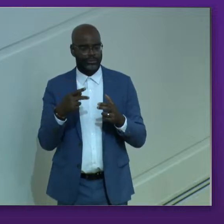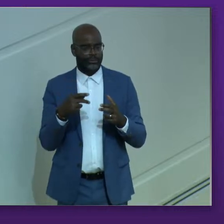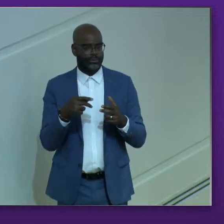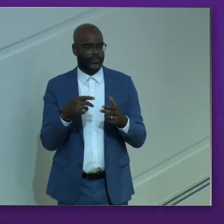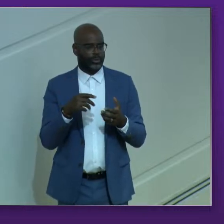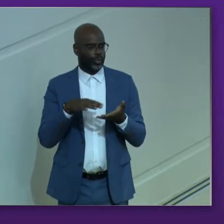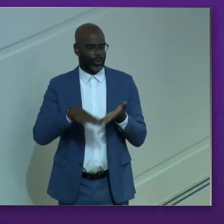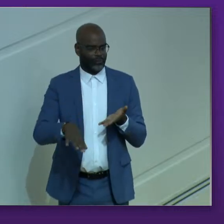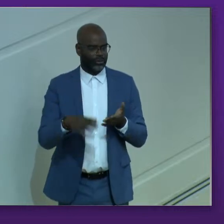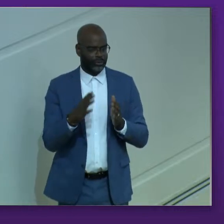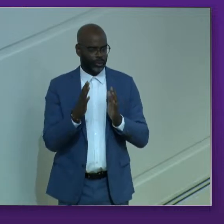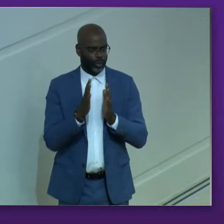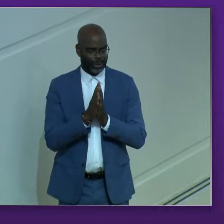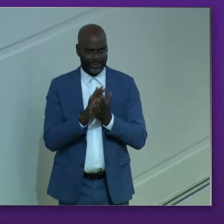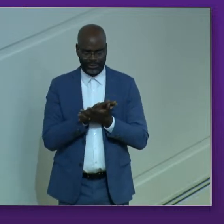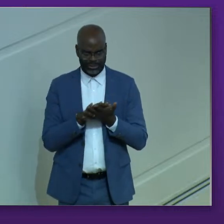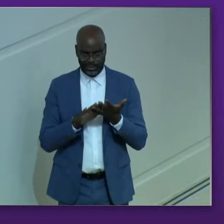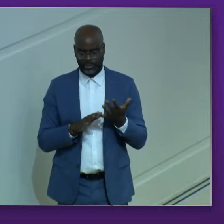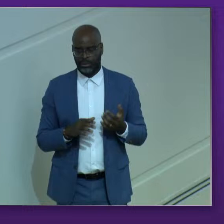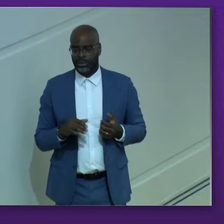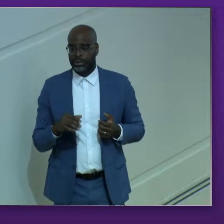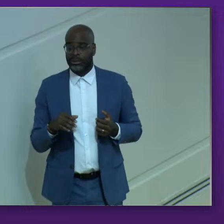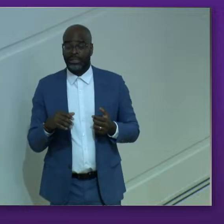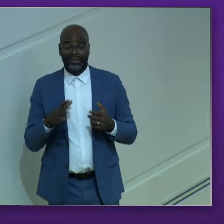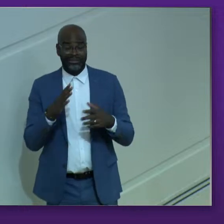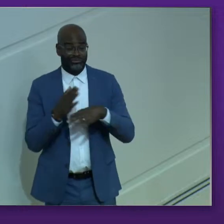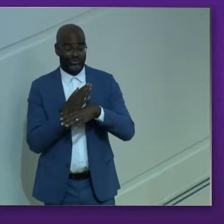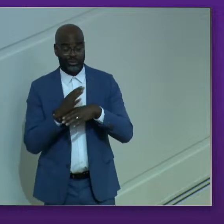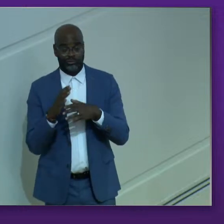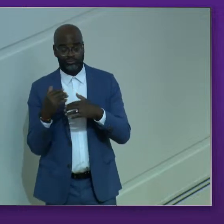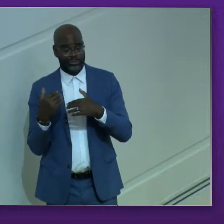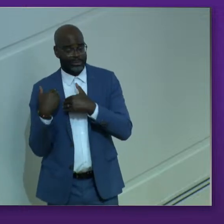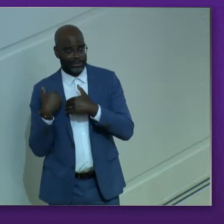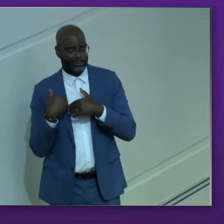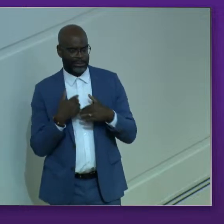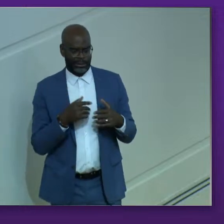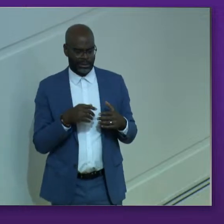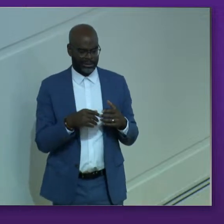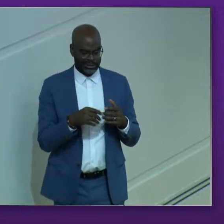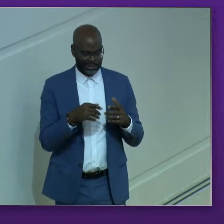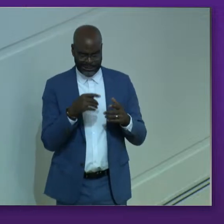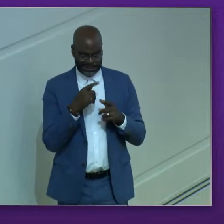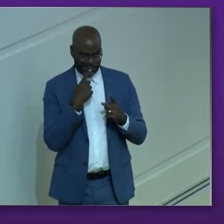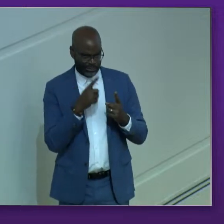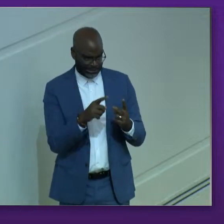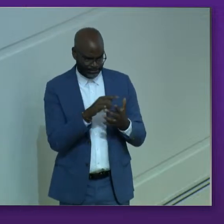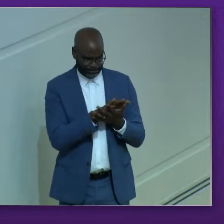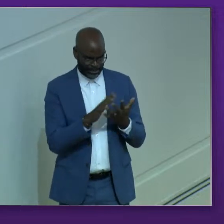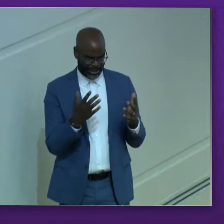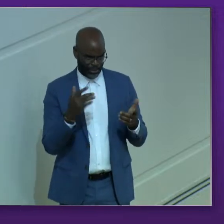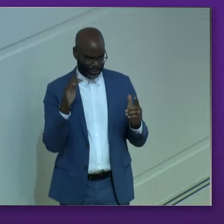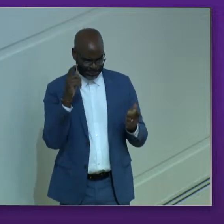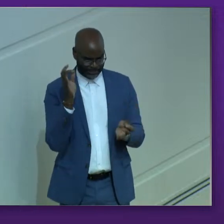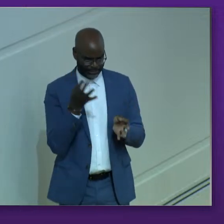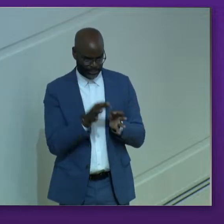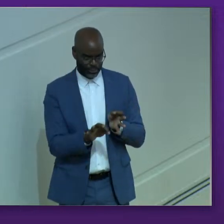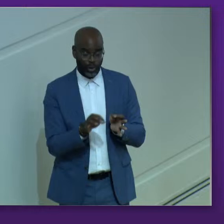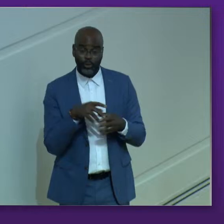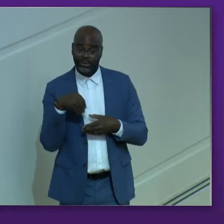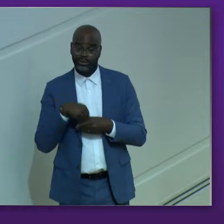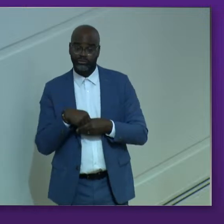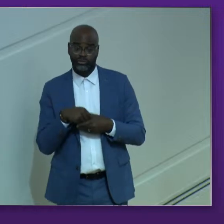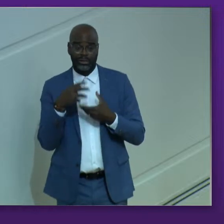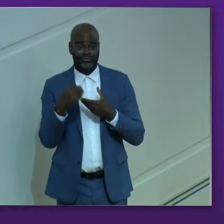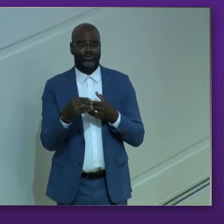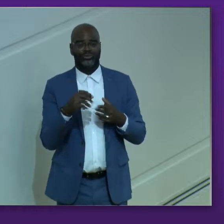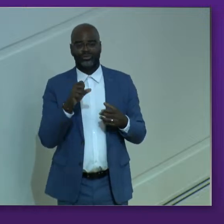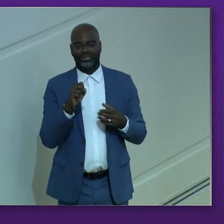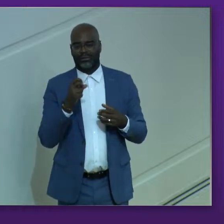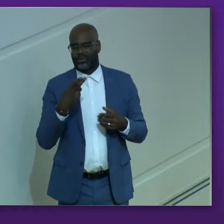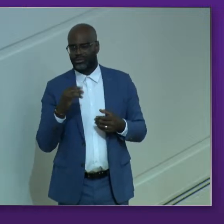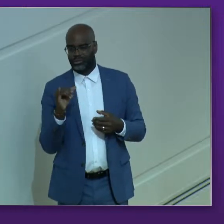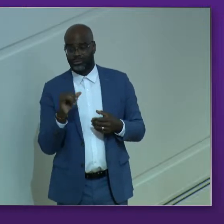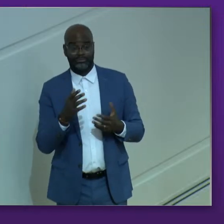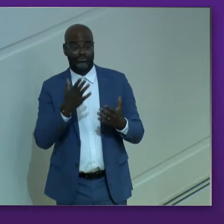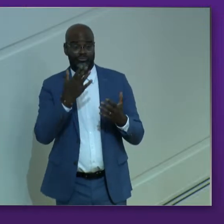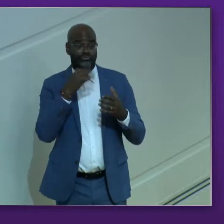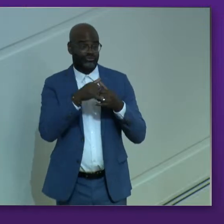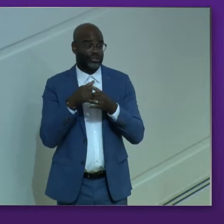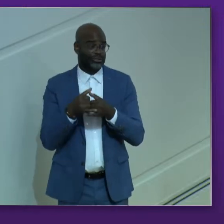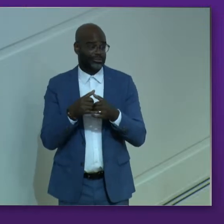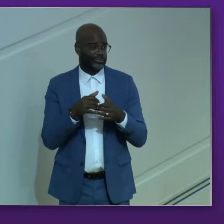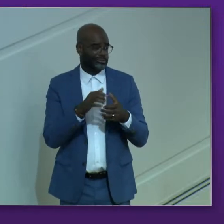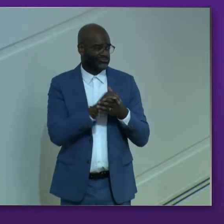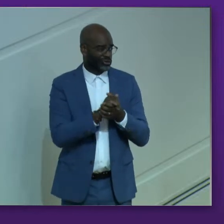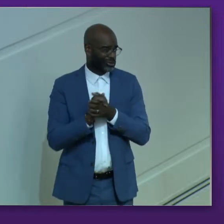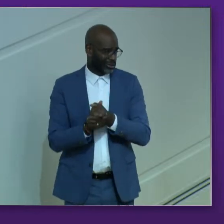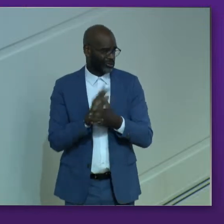FINANCE AND HELP THOSE